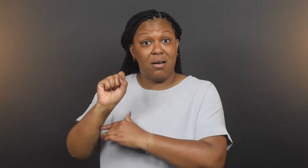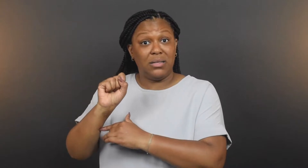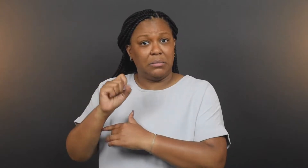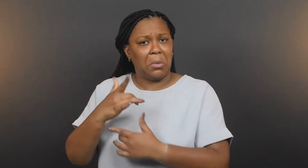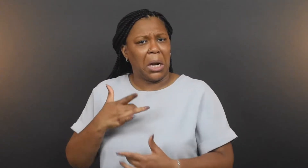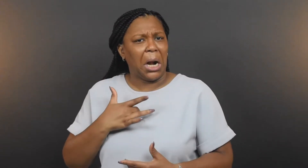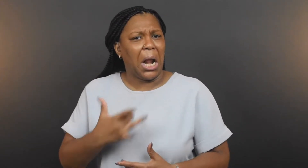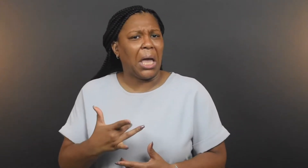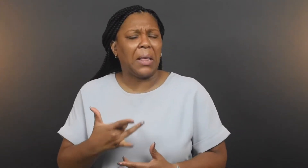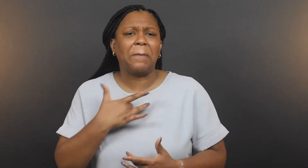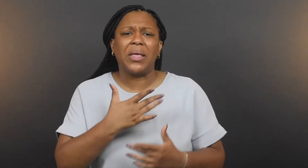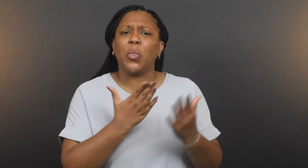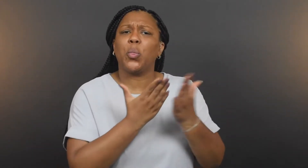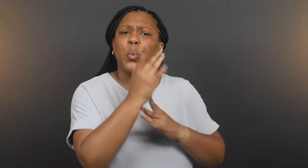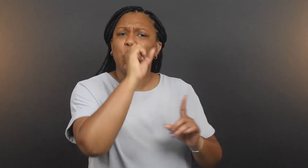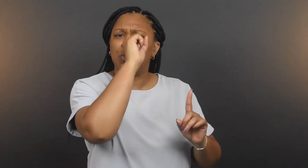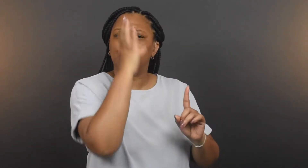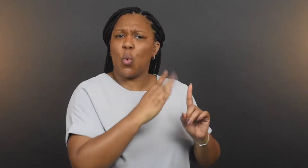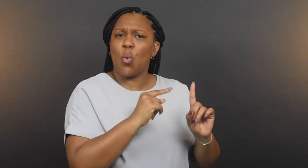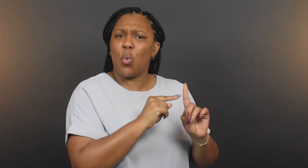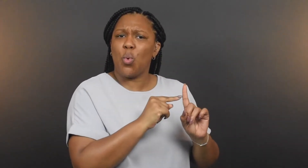The clots were likely related to the strokes,